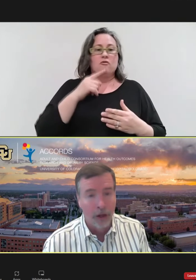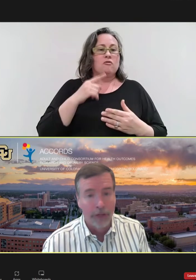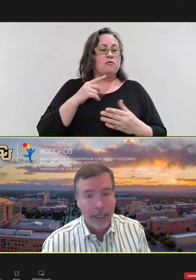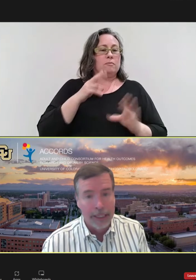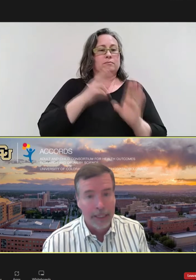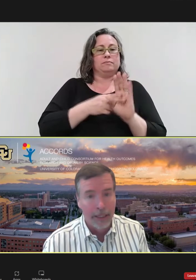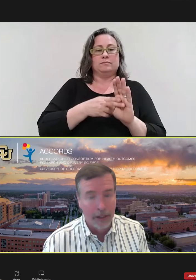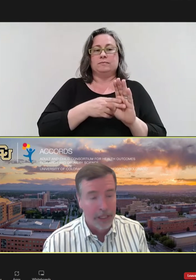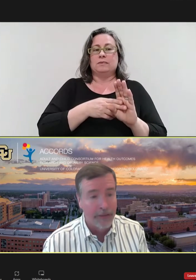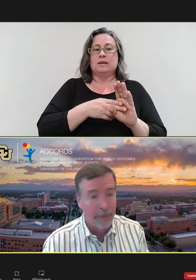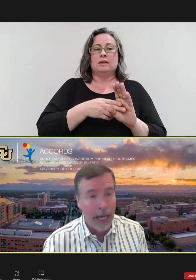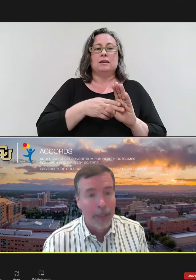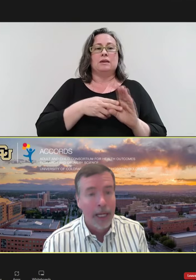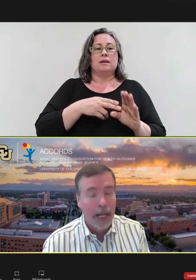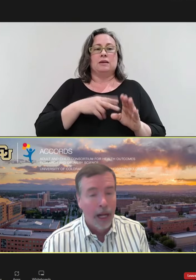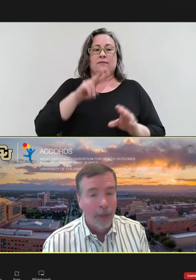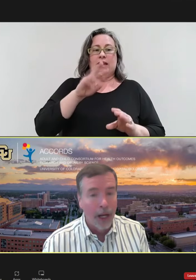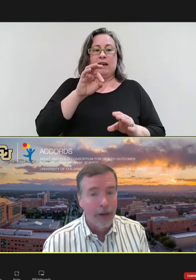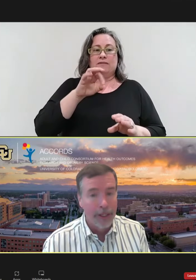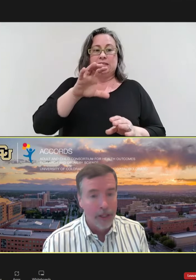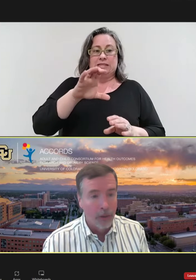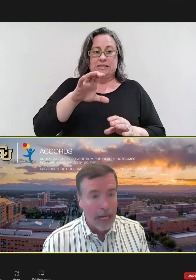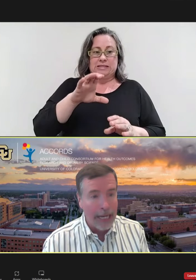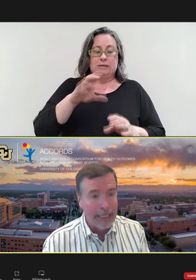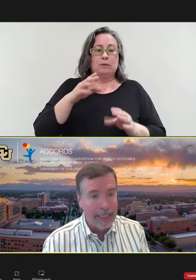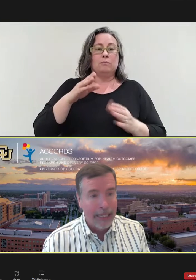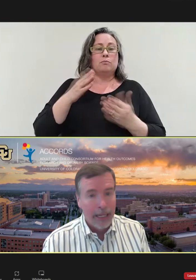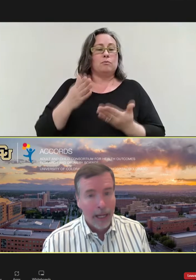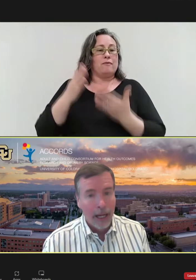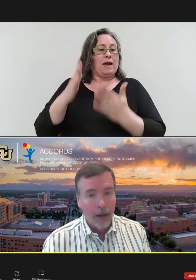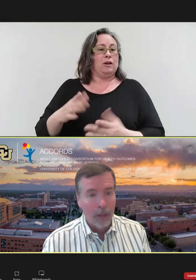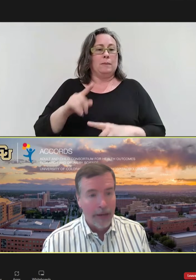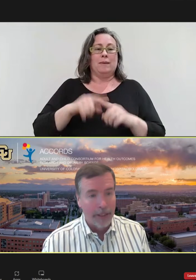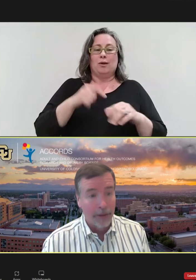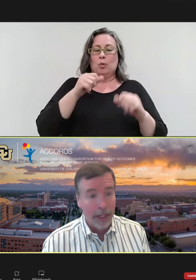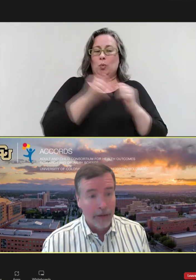Covid-19 and Nirsevimab. Under this new guidance, we'll have until the end of